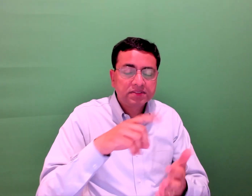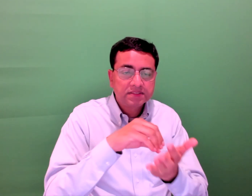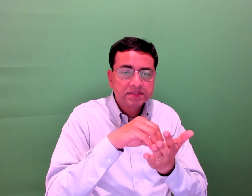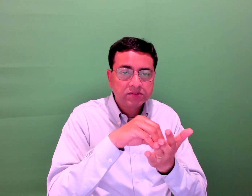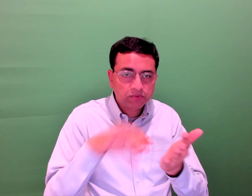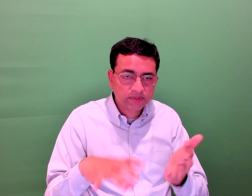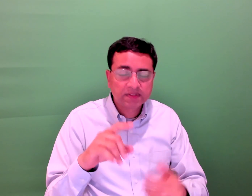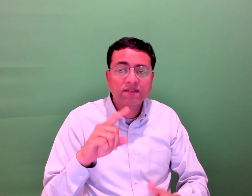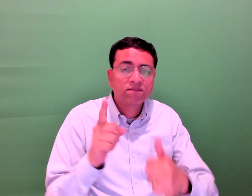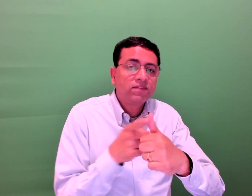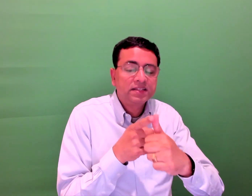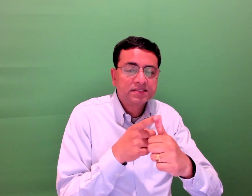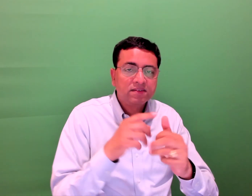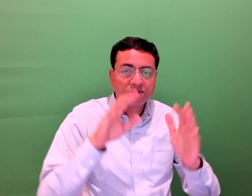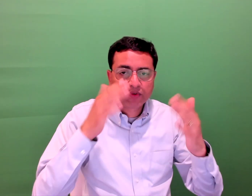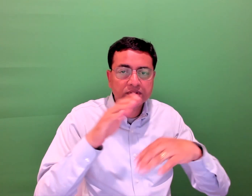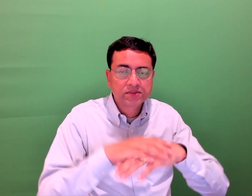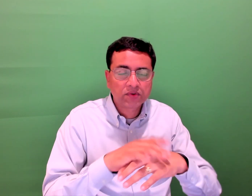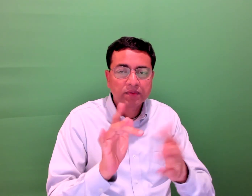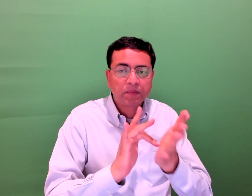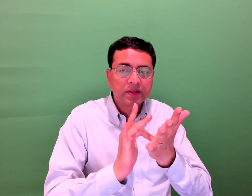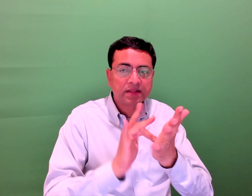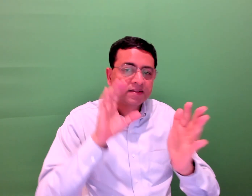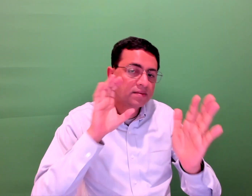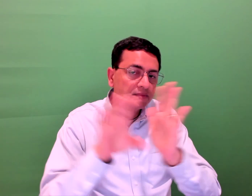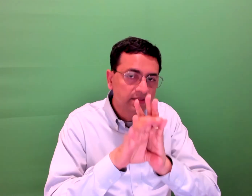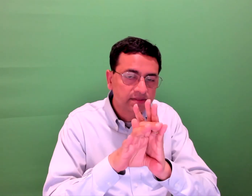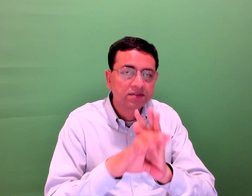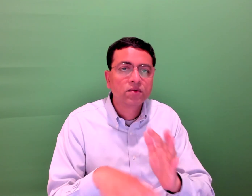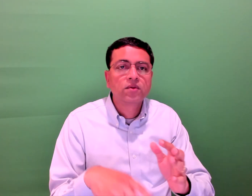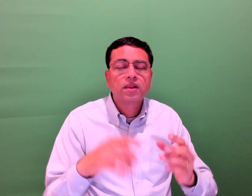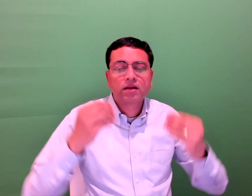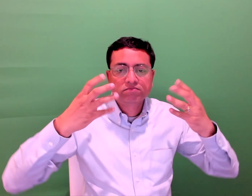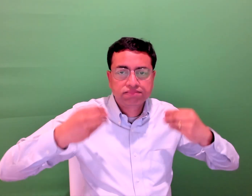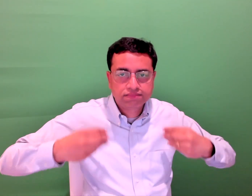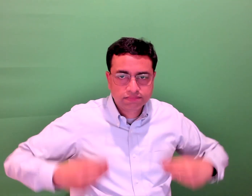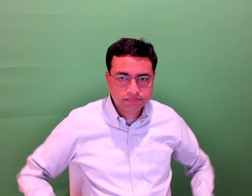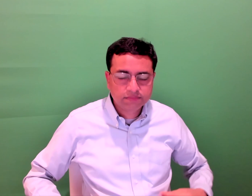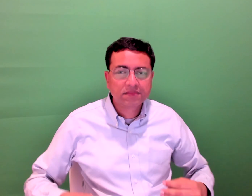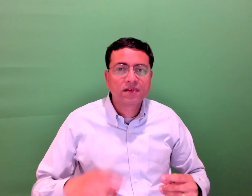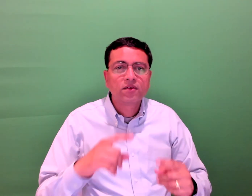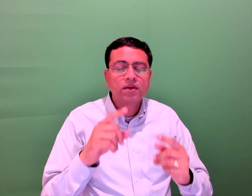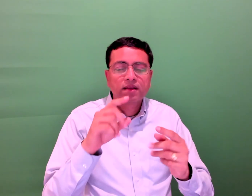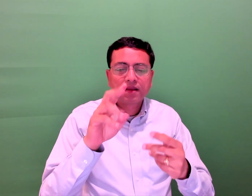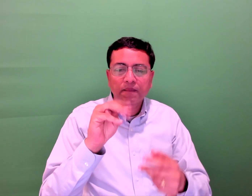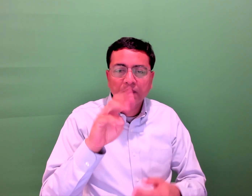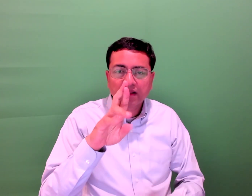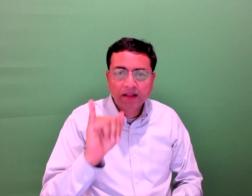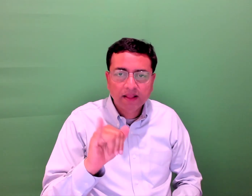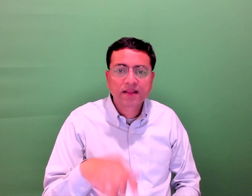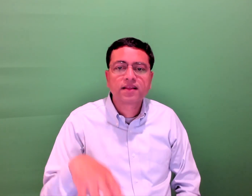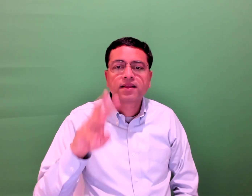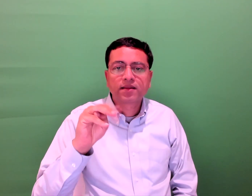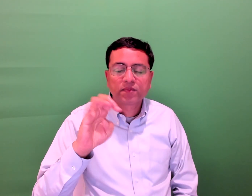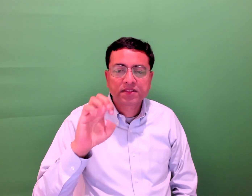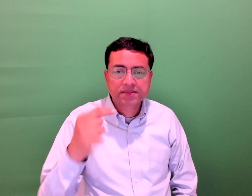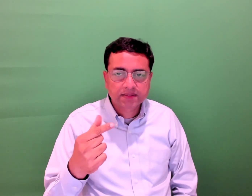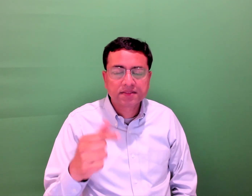a doctoral student. I began with medical imaging such as MRI and MEG.